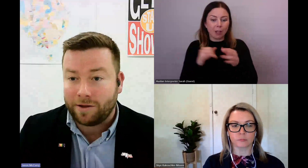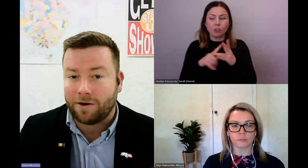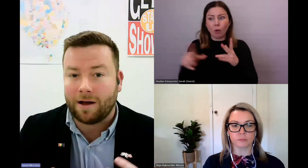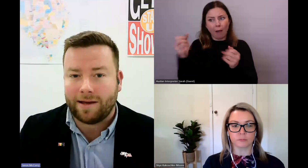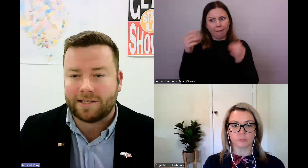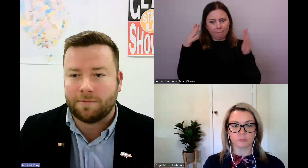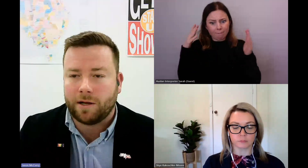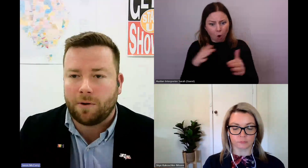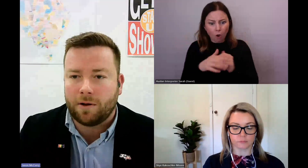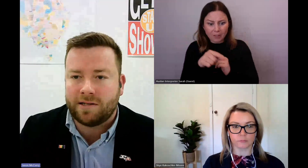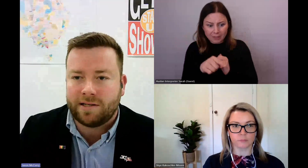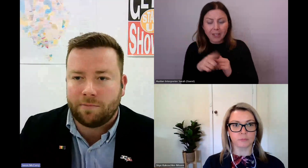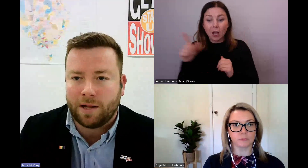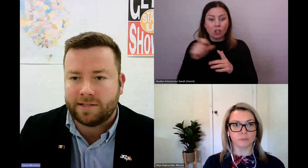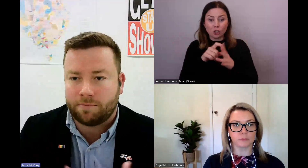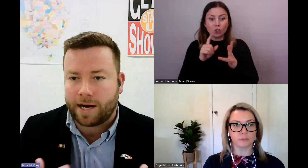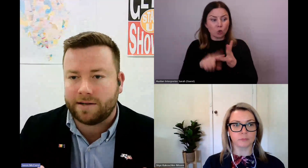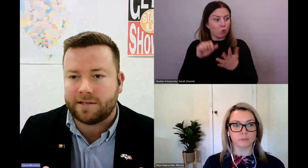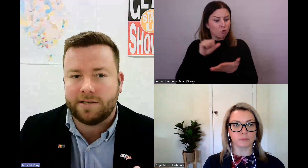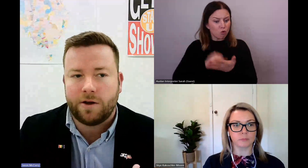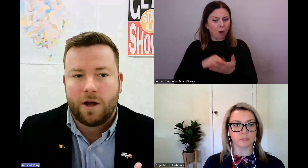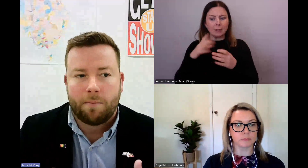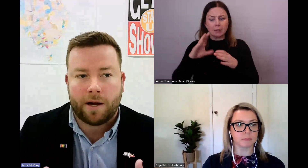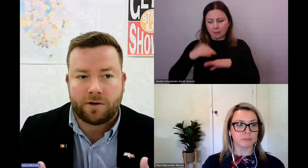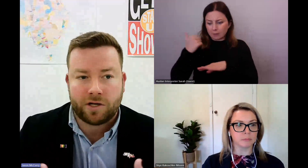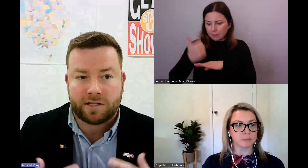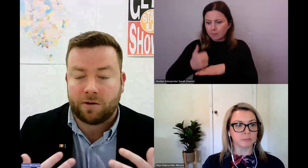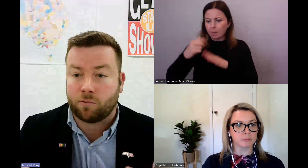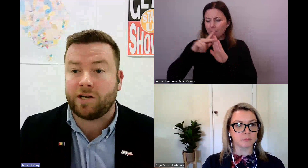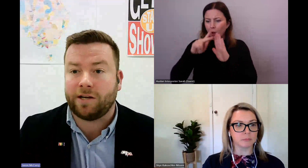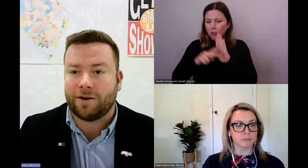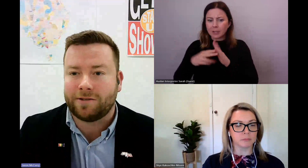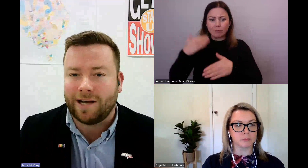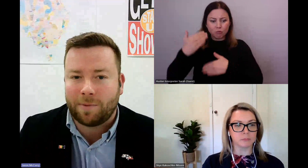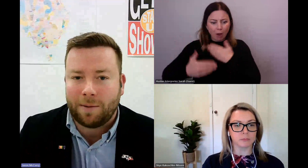doing their right things and putting policies in place and practices, but just reaching those young